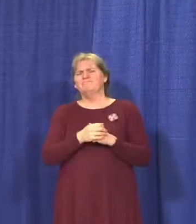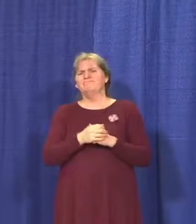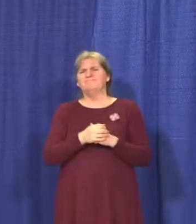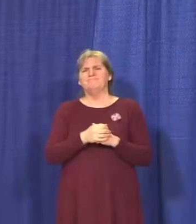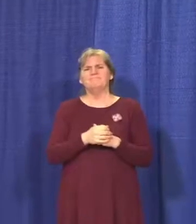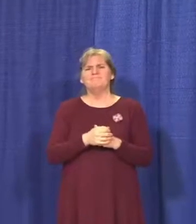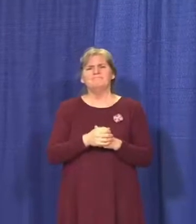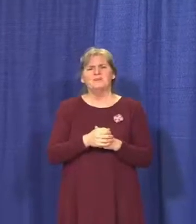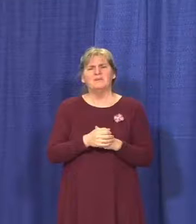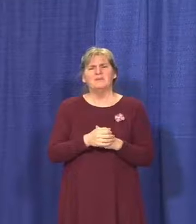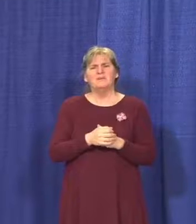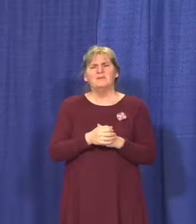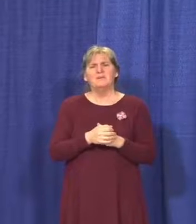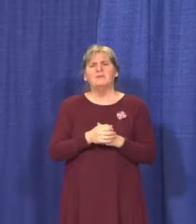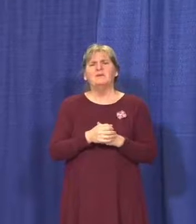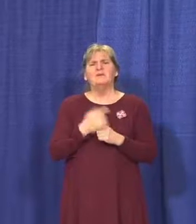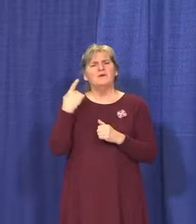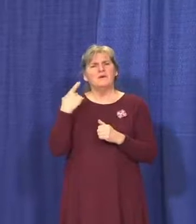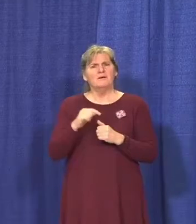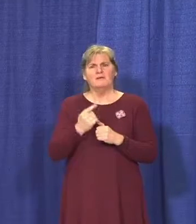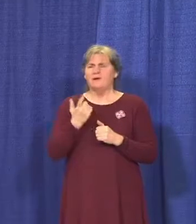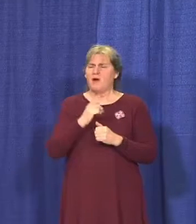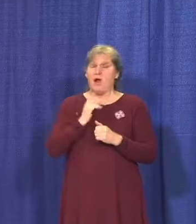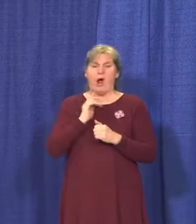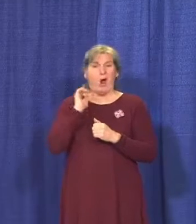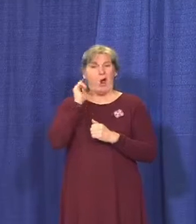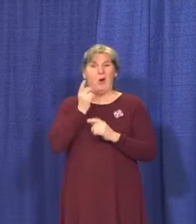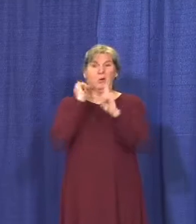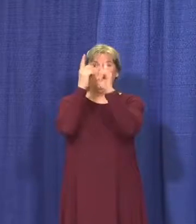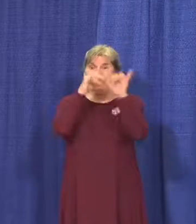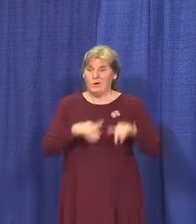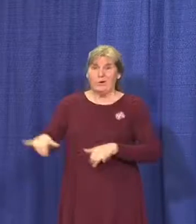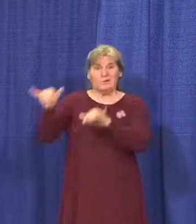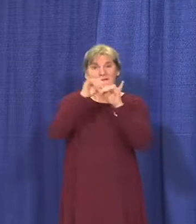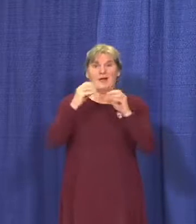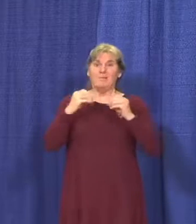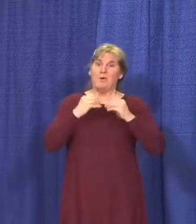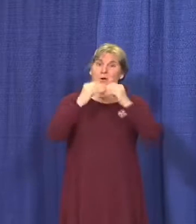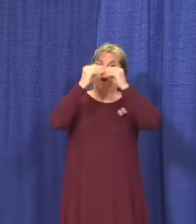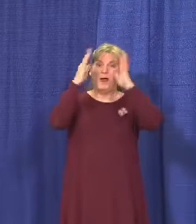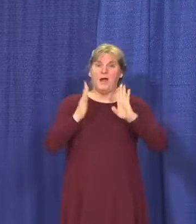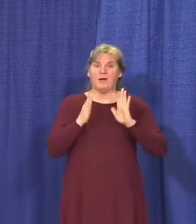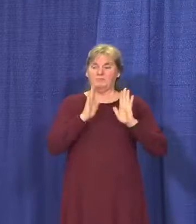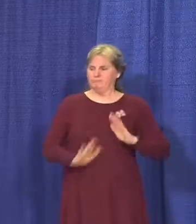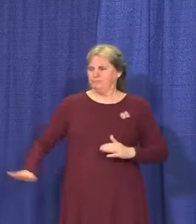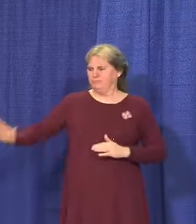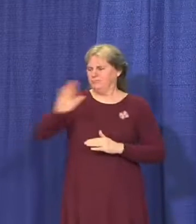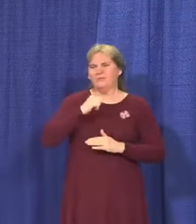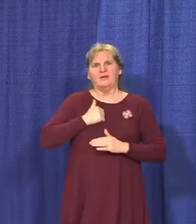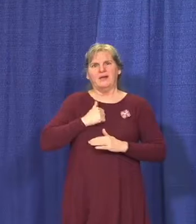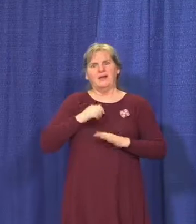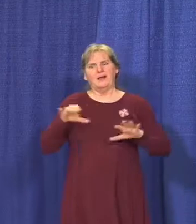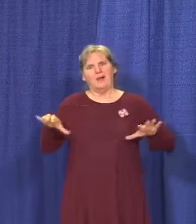To solve our shared goal of a new generation of housing across Canada. It takes a lot of work in the